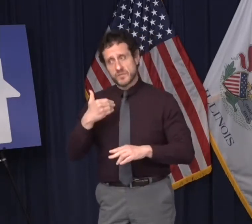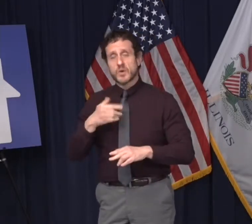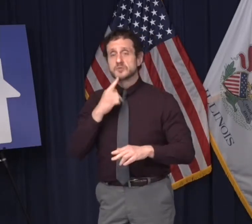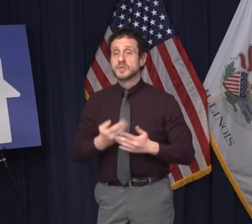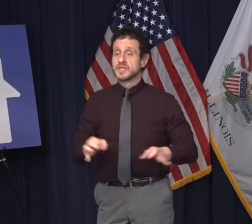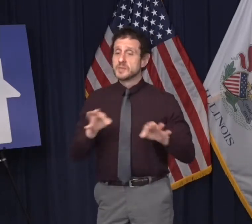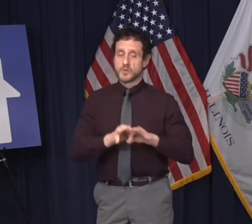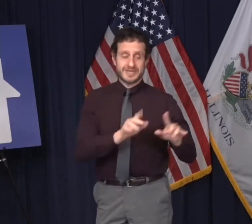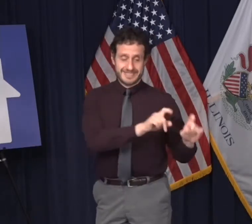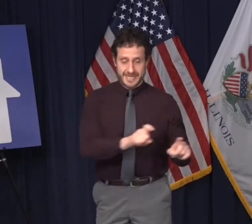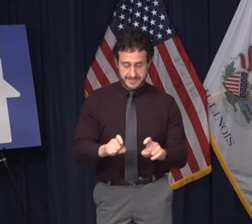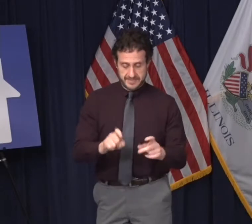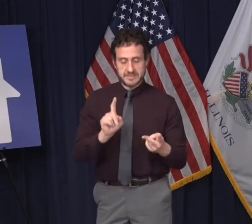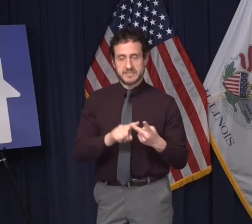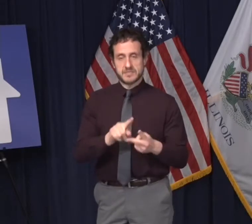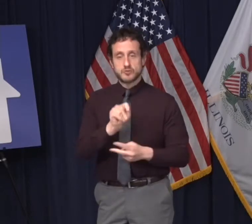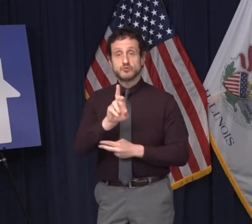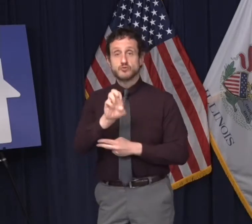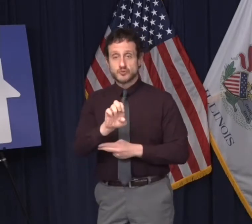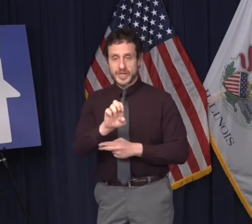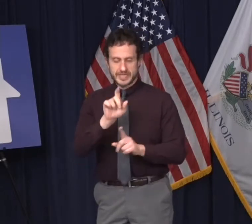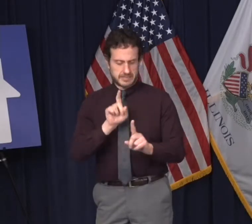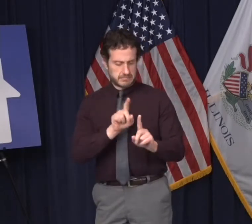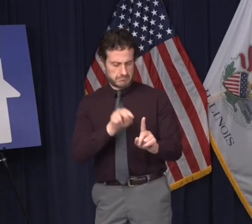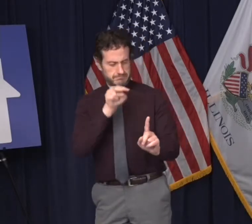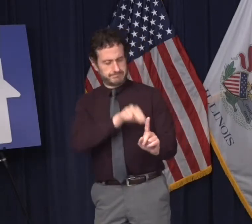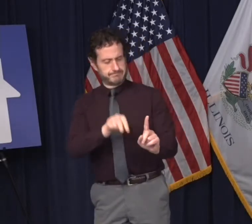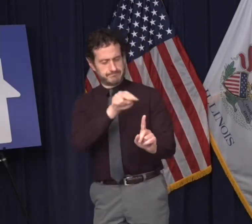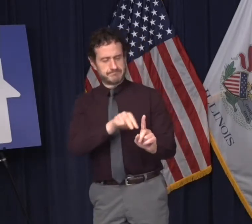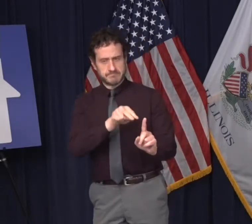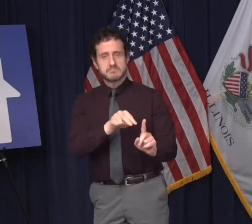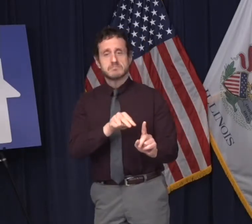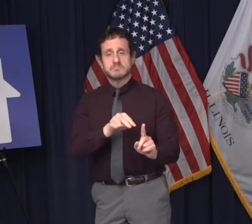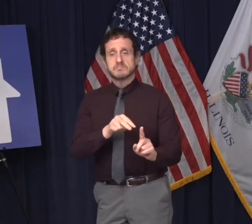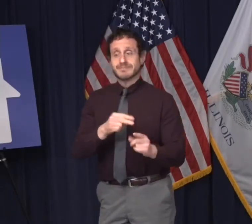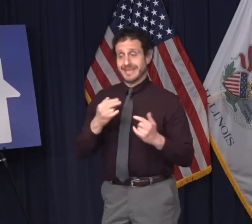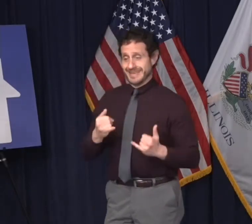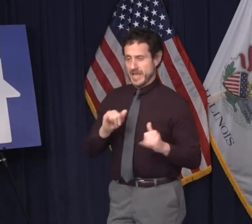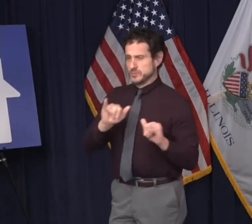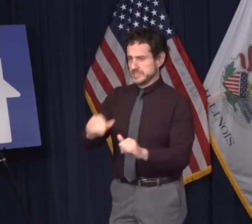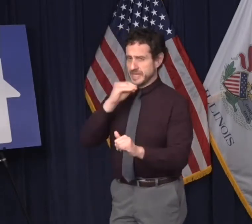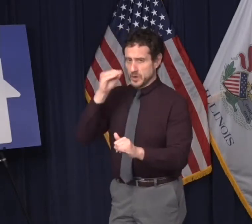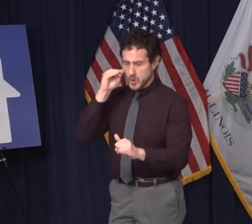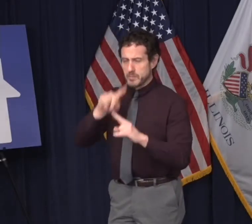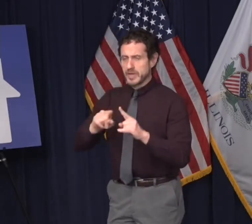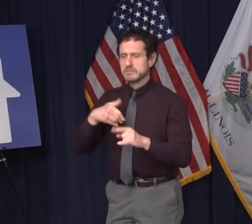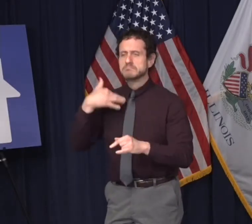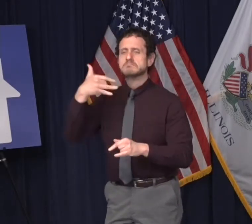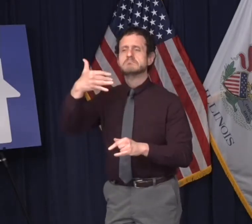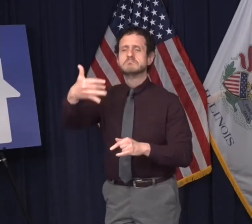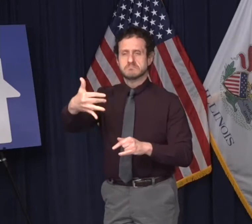ABILITY TO TEST AND TRACE AND HOW CRITICAL IT IS AS WE MOVE FROM OUR STAY-AT-HOME ORDER